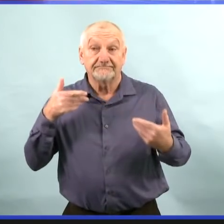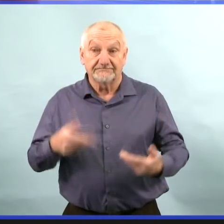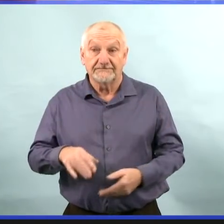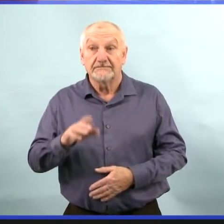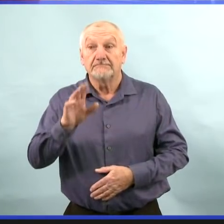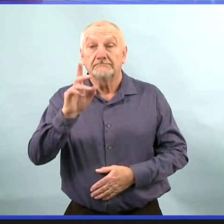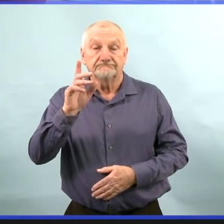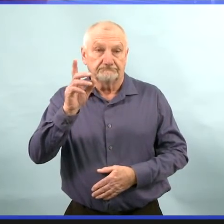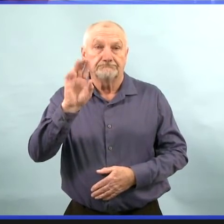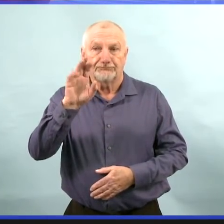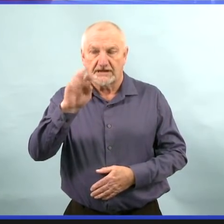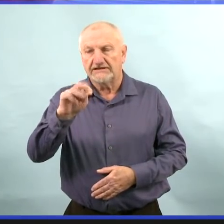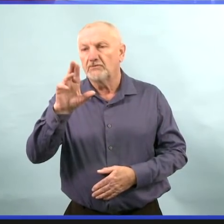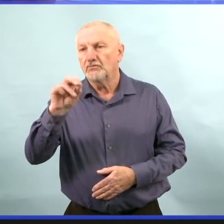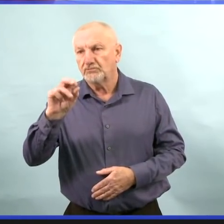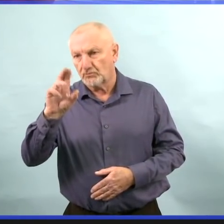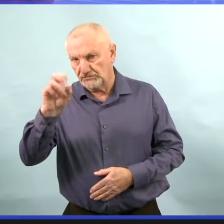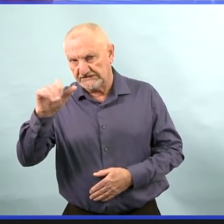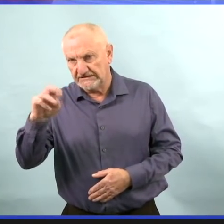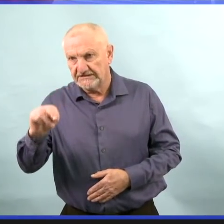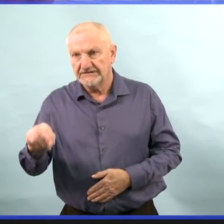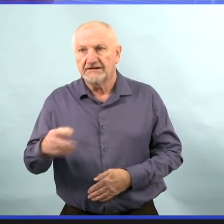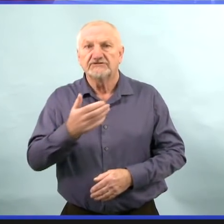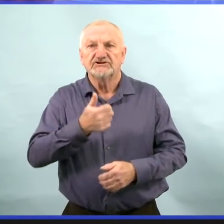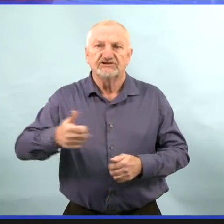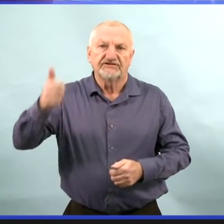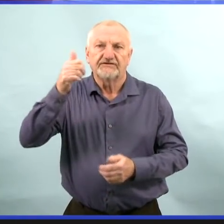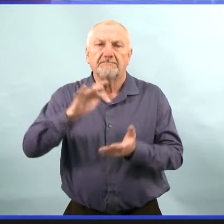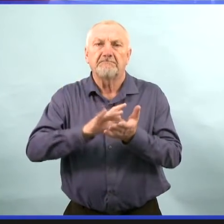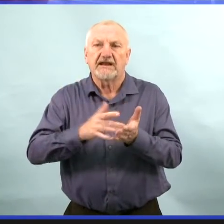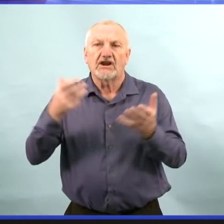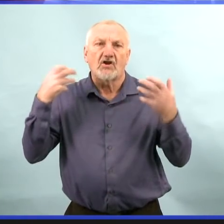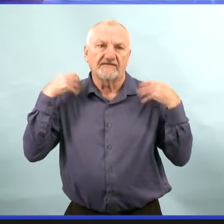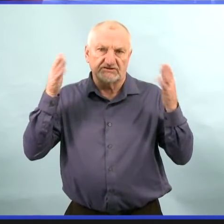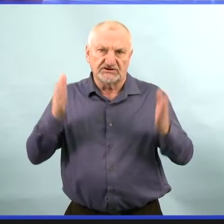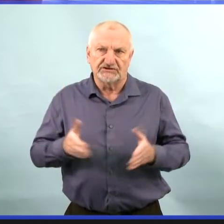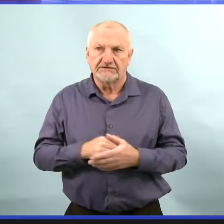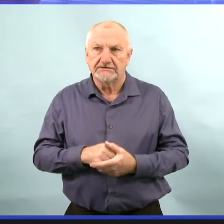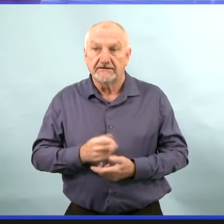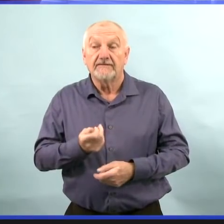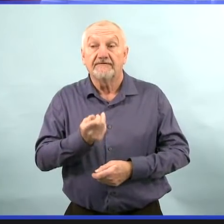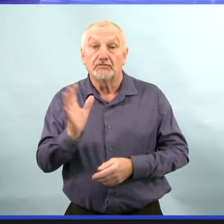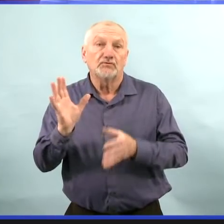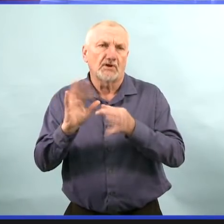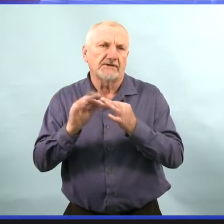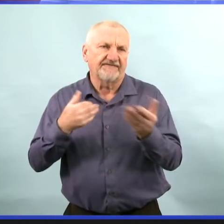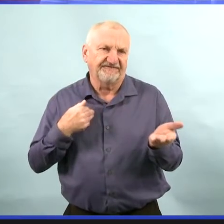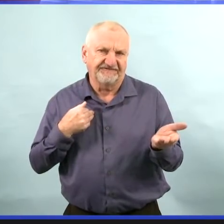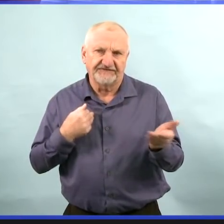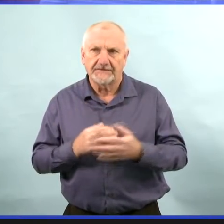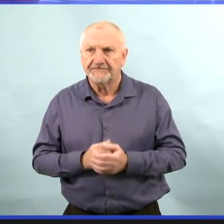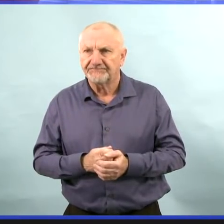i have a few comments before i pass it over to dr reimer so as of today there are no cases of